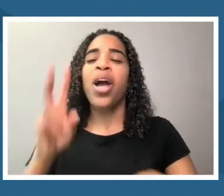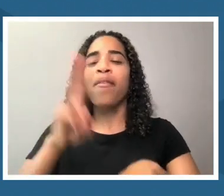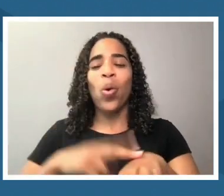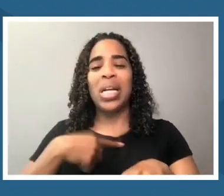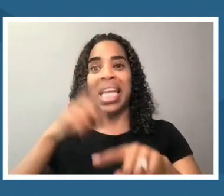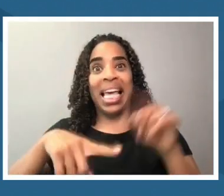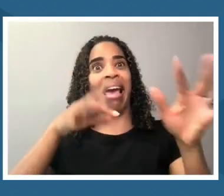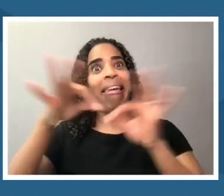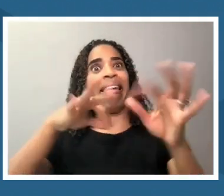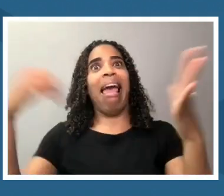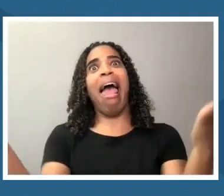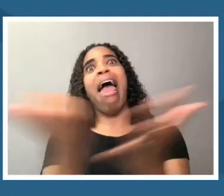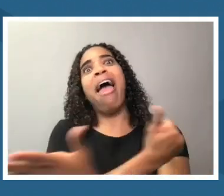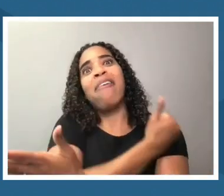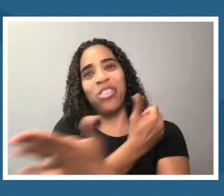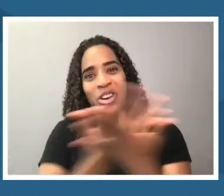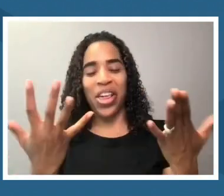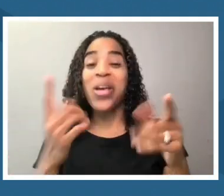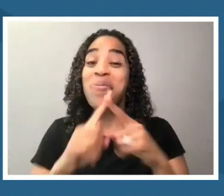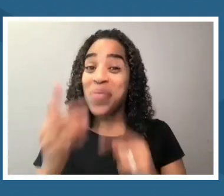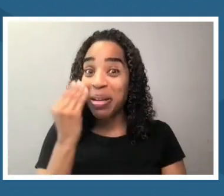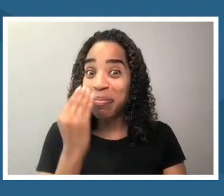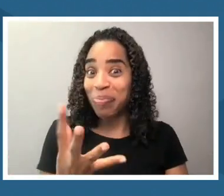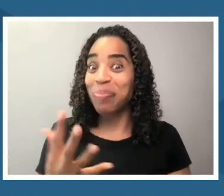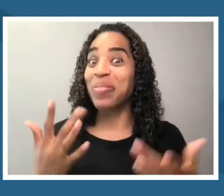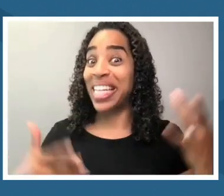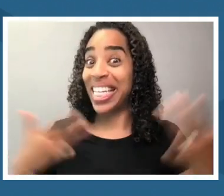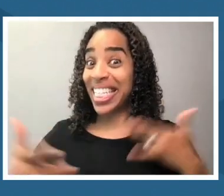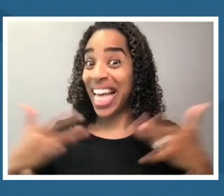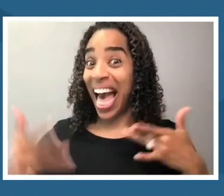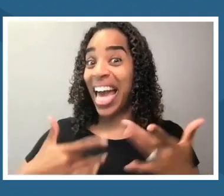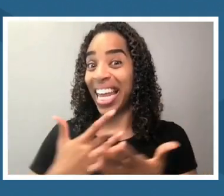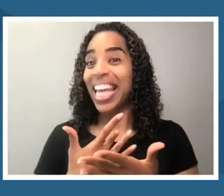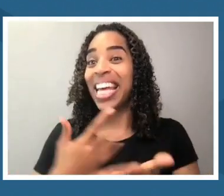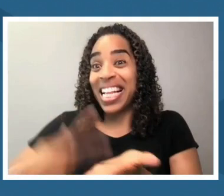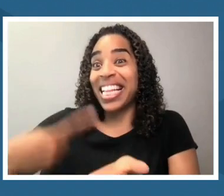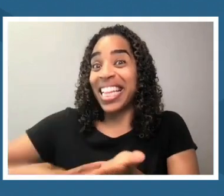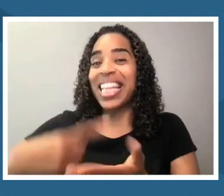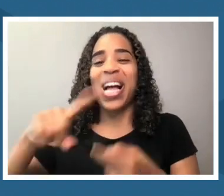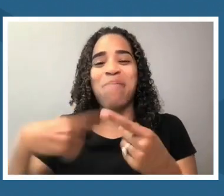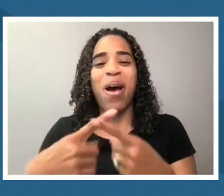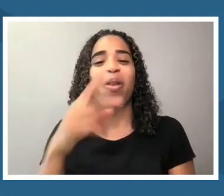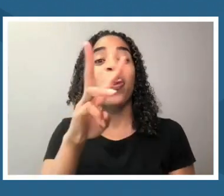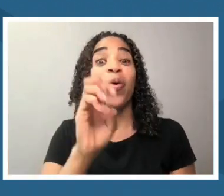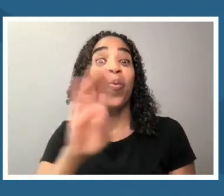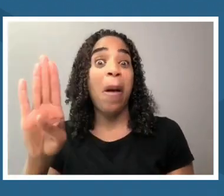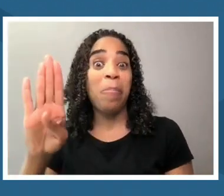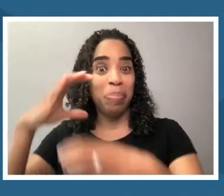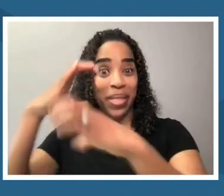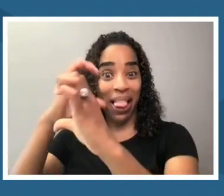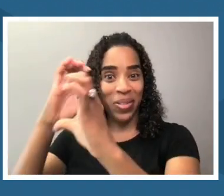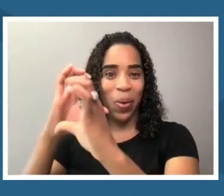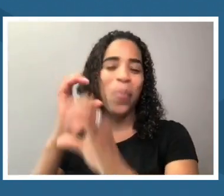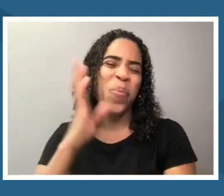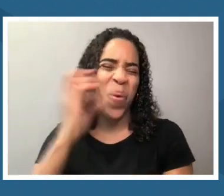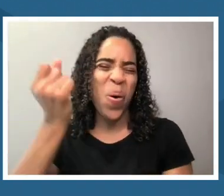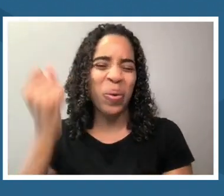you that we have a lot of exciting stuff happening right now with james webb uh next slide please